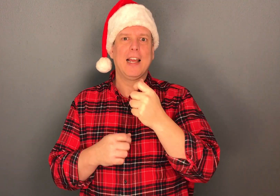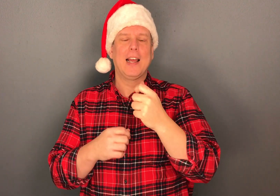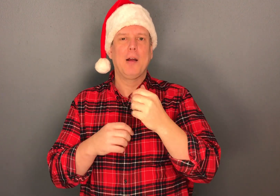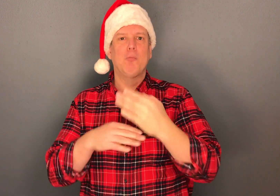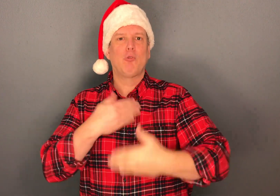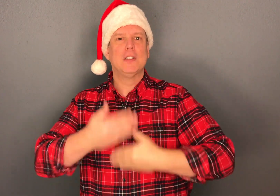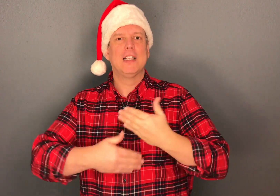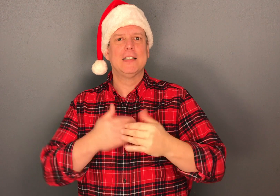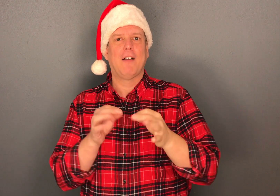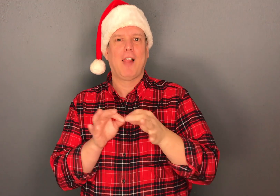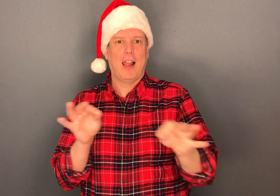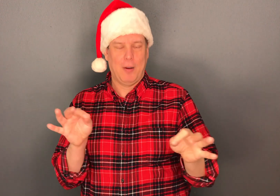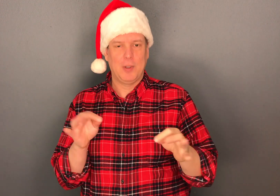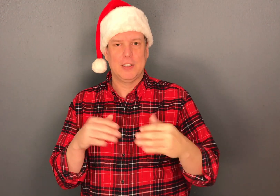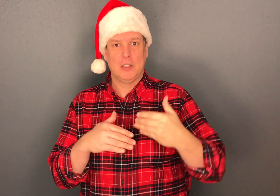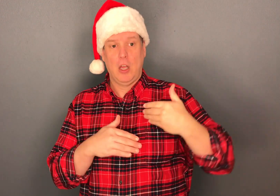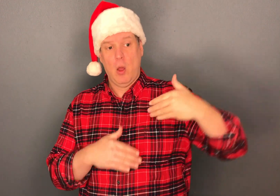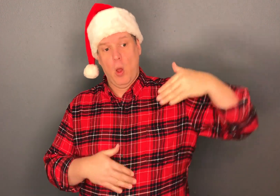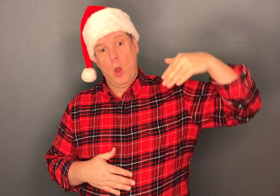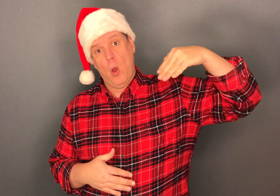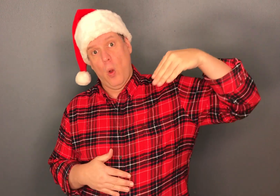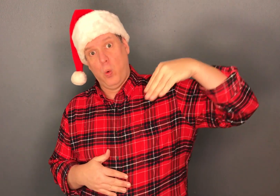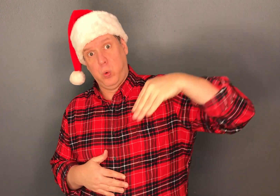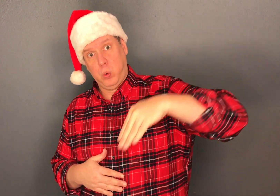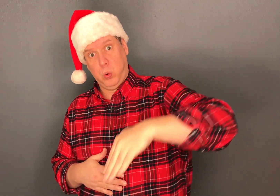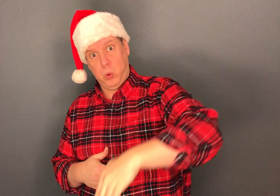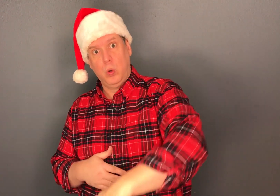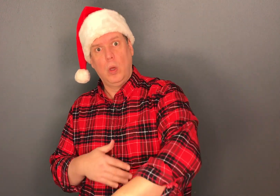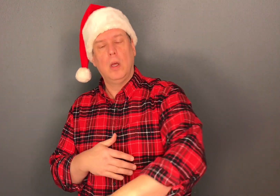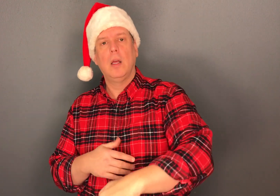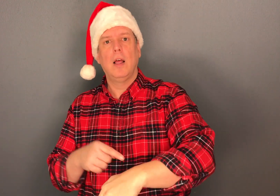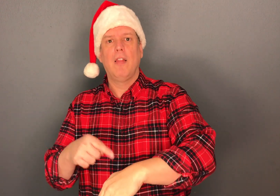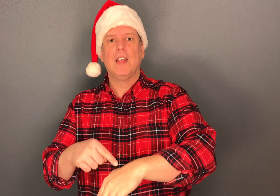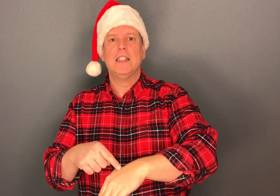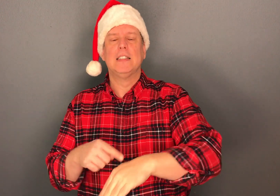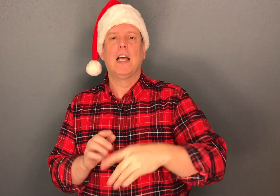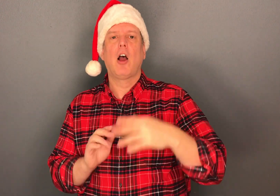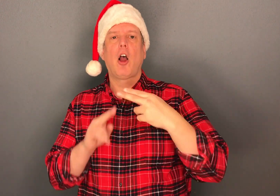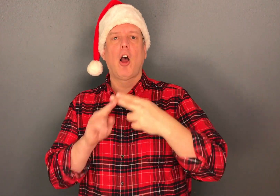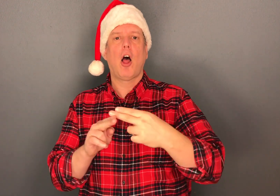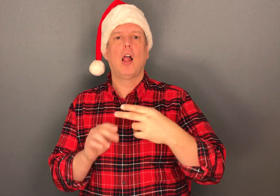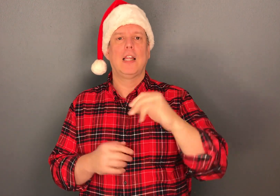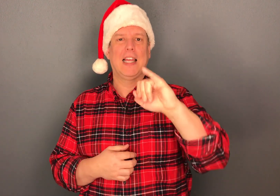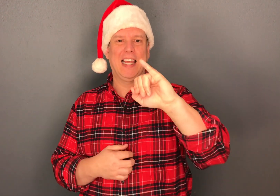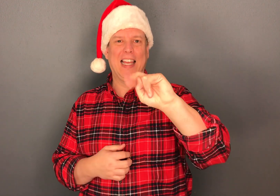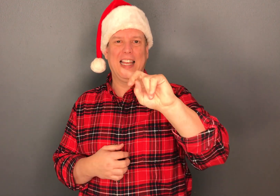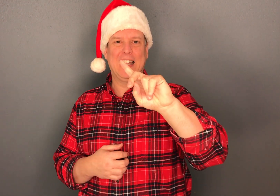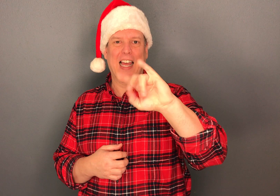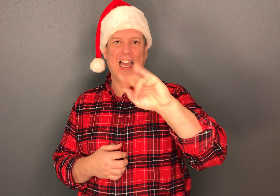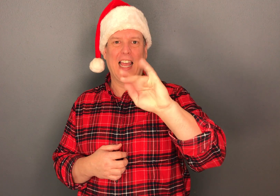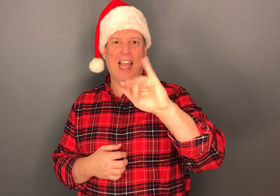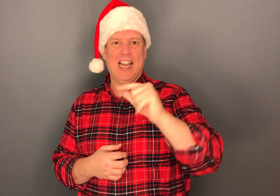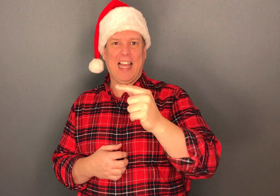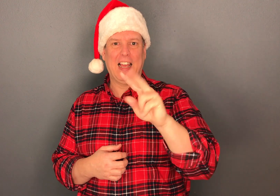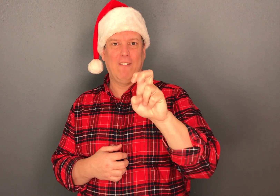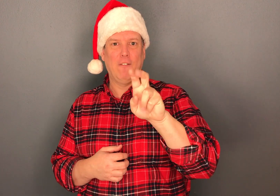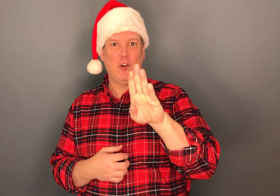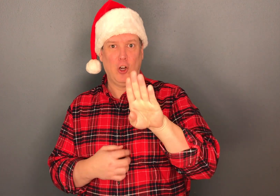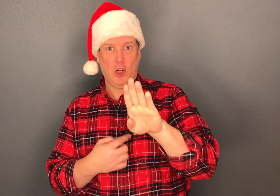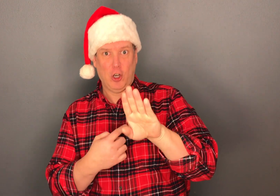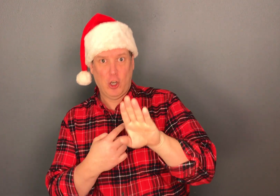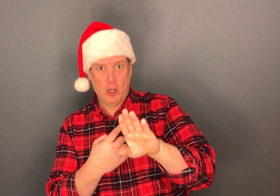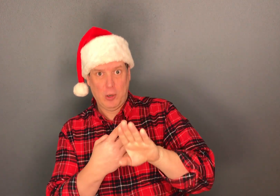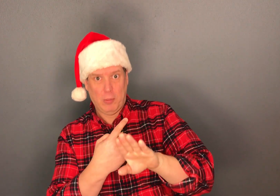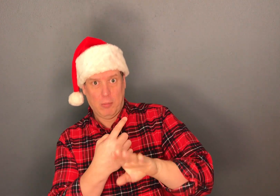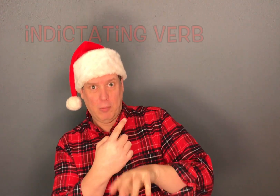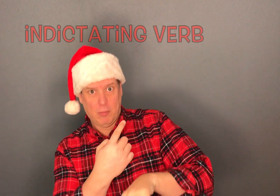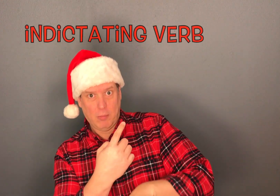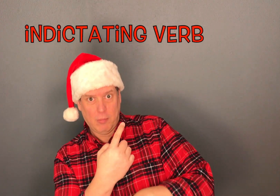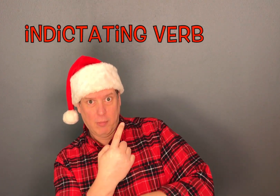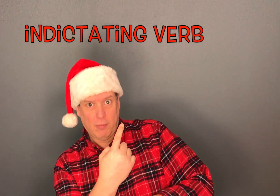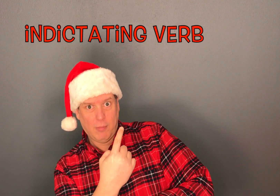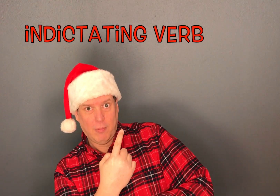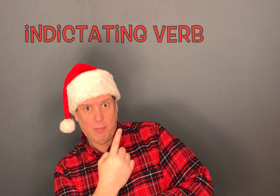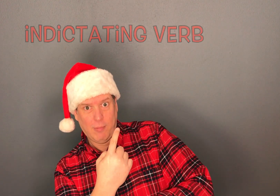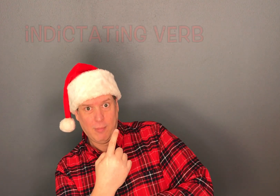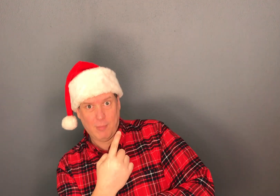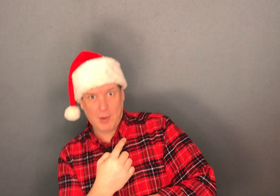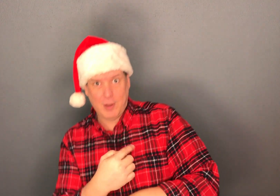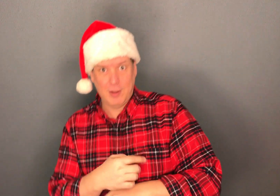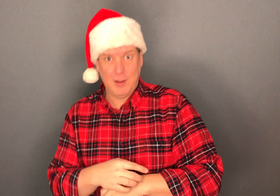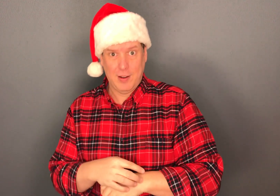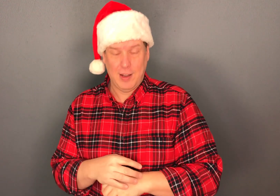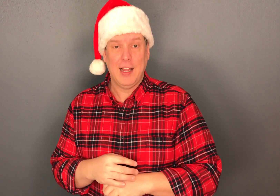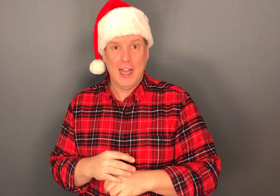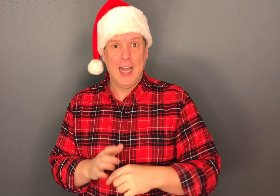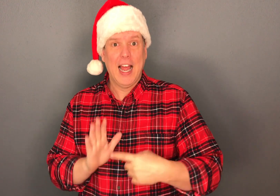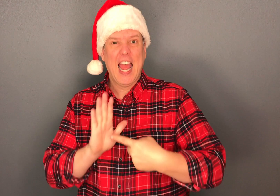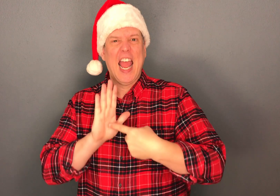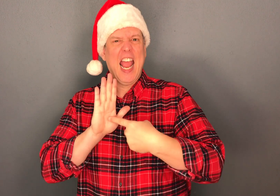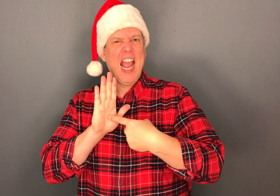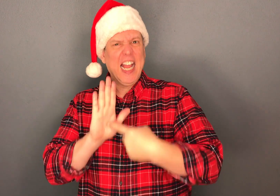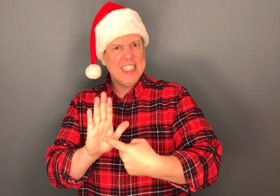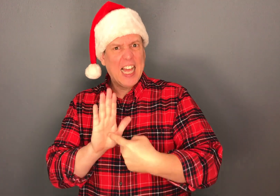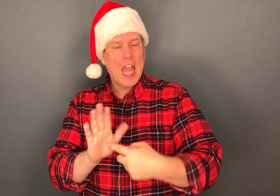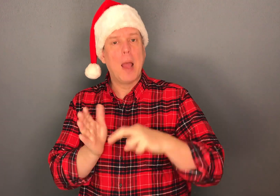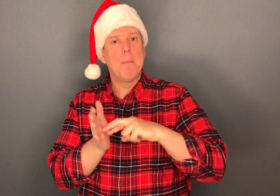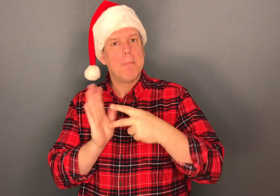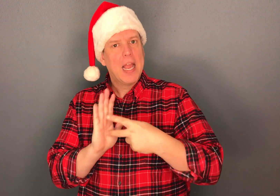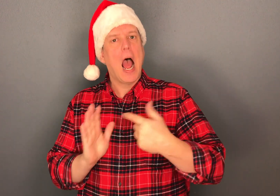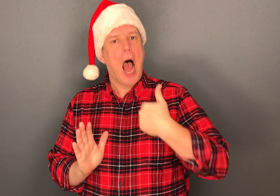interesting process within ASL this is called an indicating verb